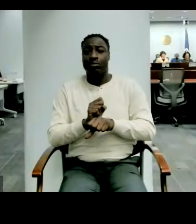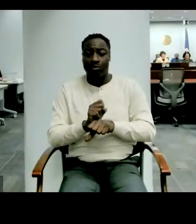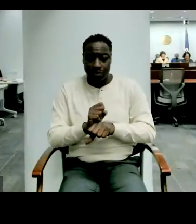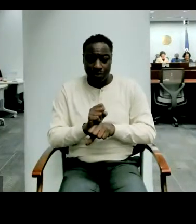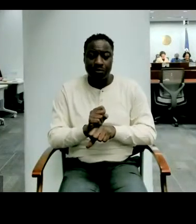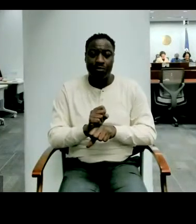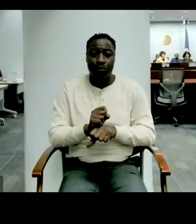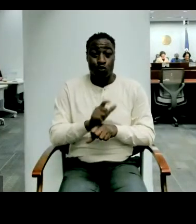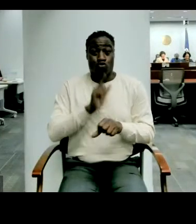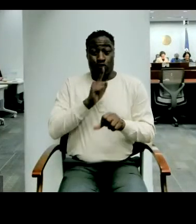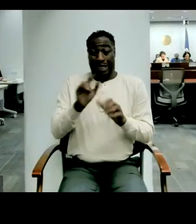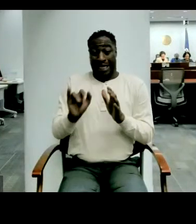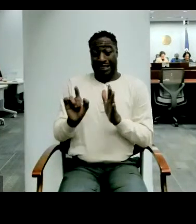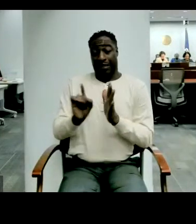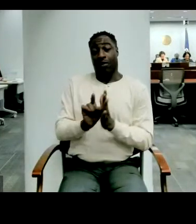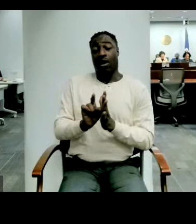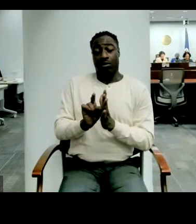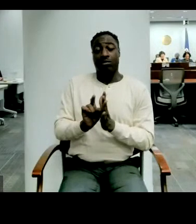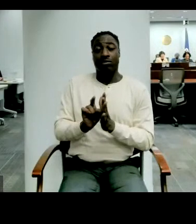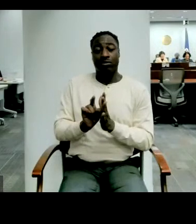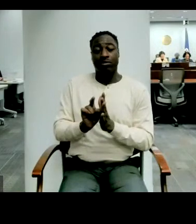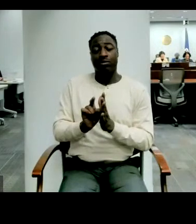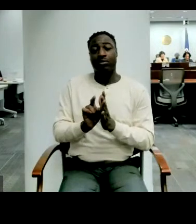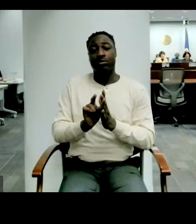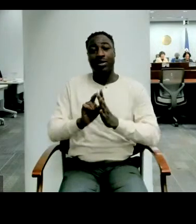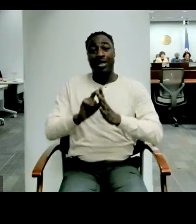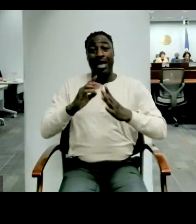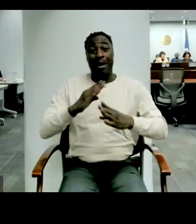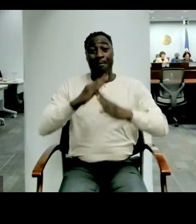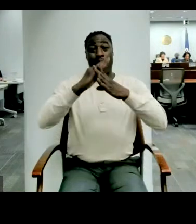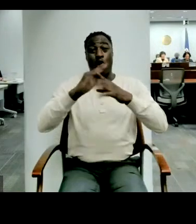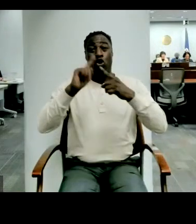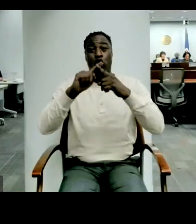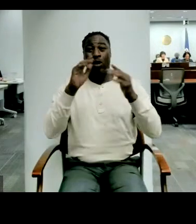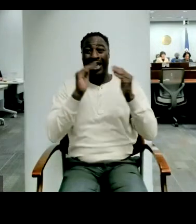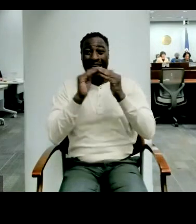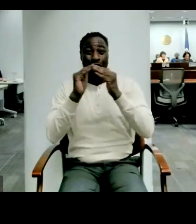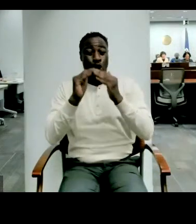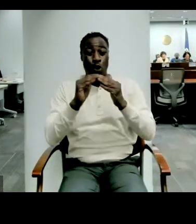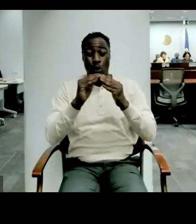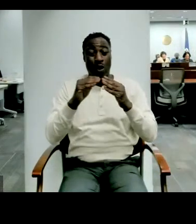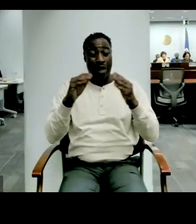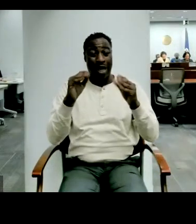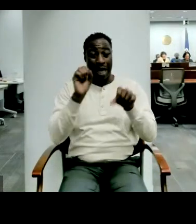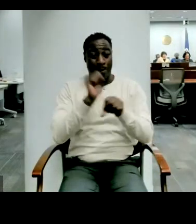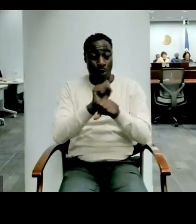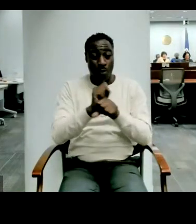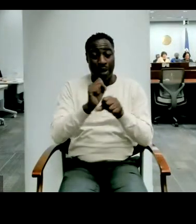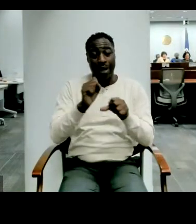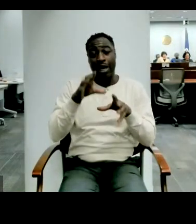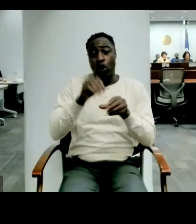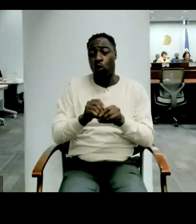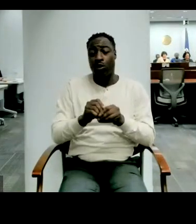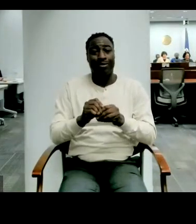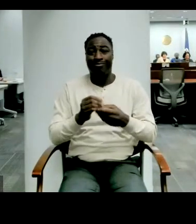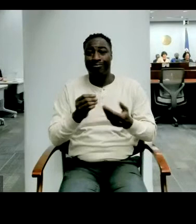identify um barriers to equal employment opportunity including unjustifiable degree